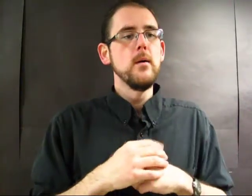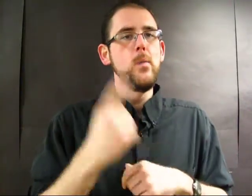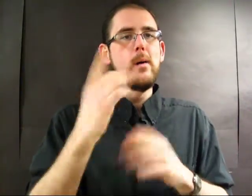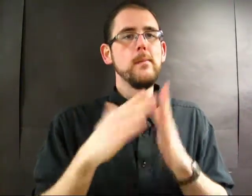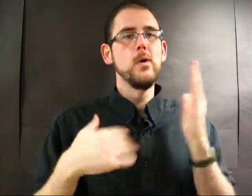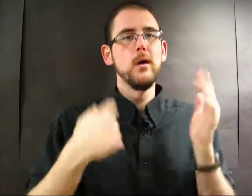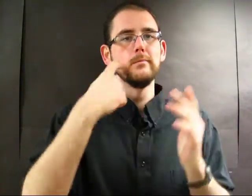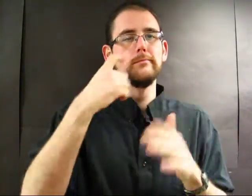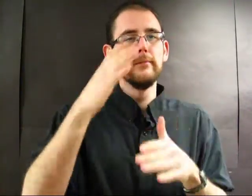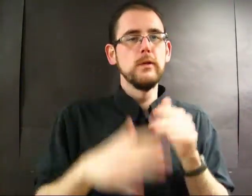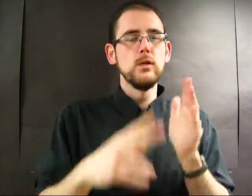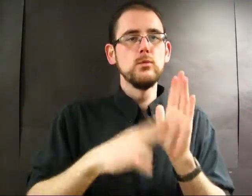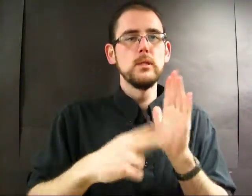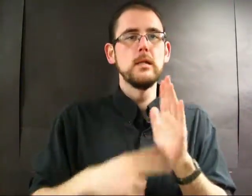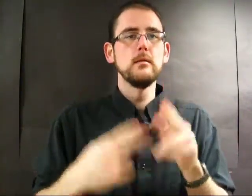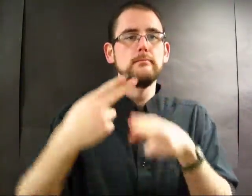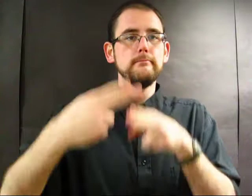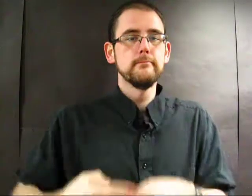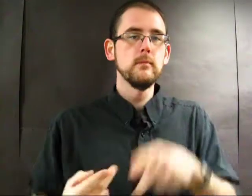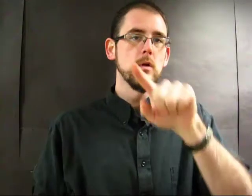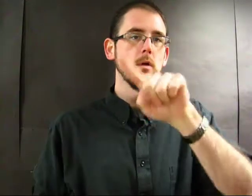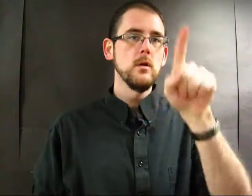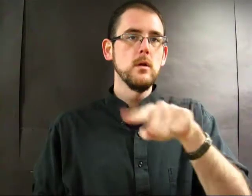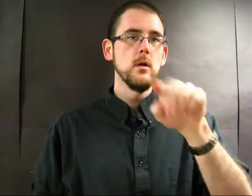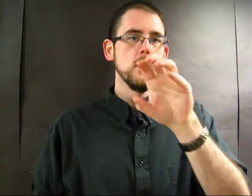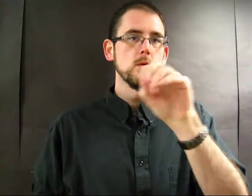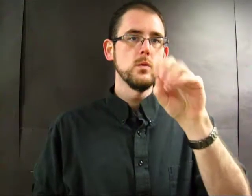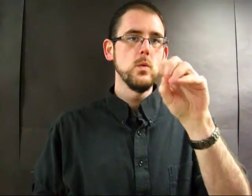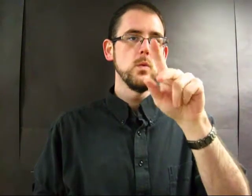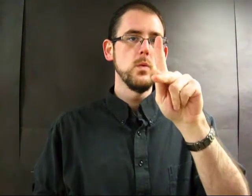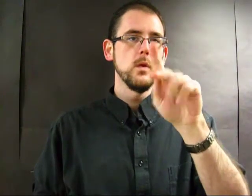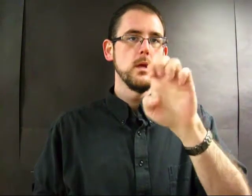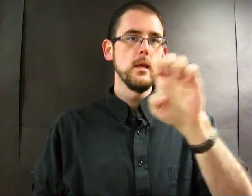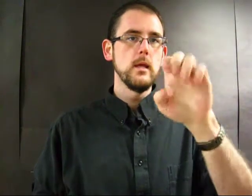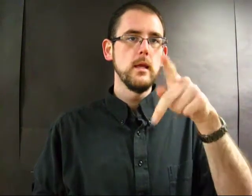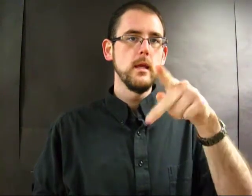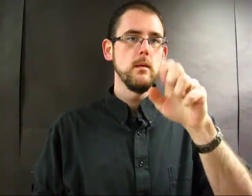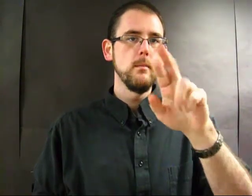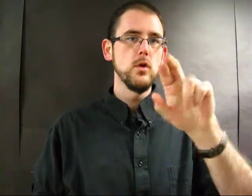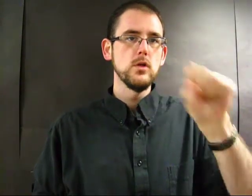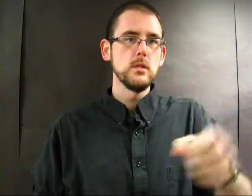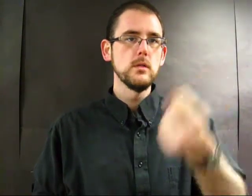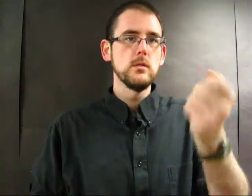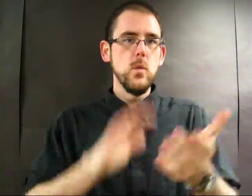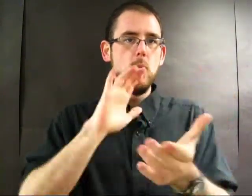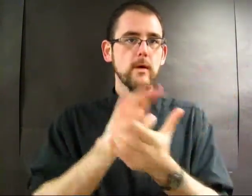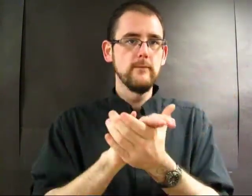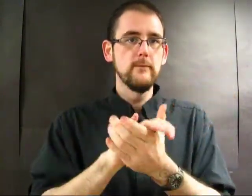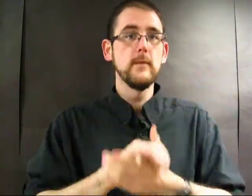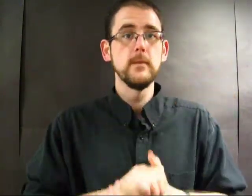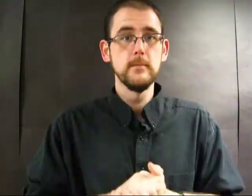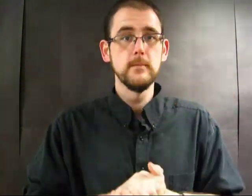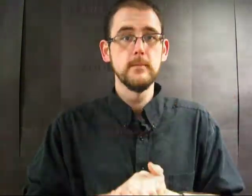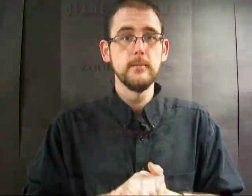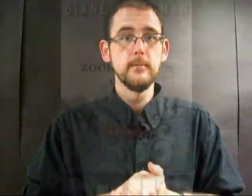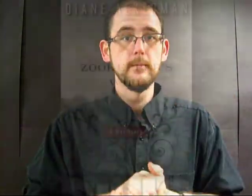I just finished a book called "The Zookeeper's Wife."